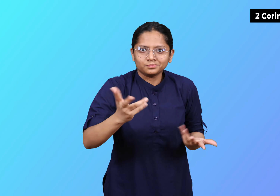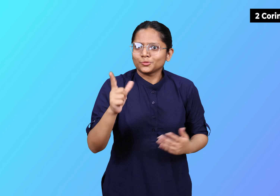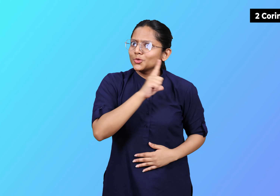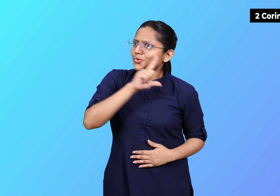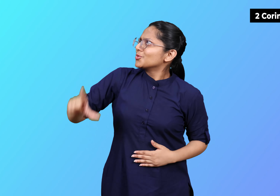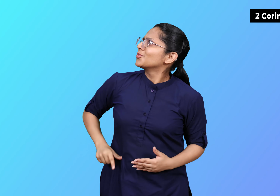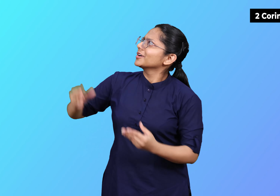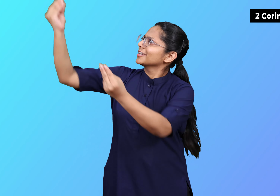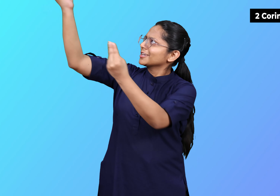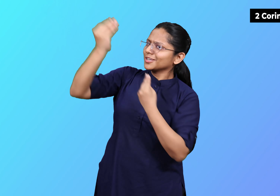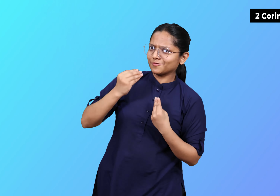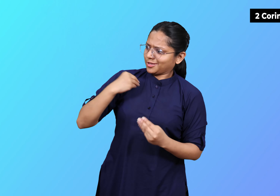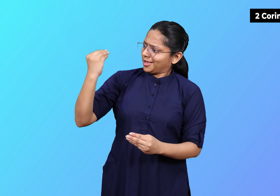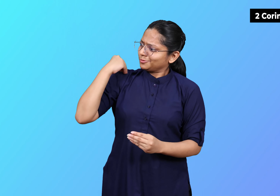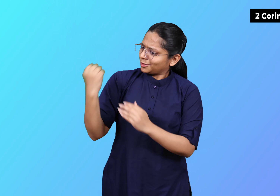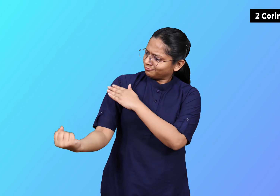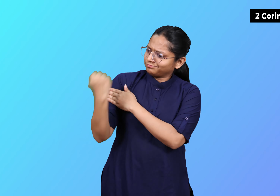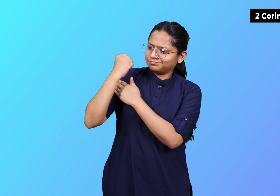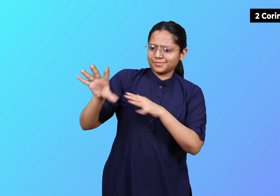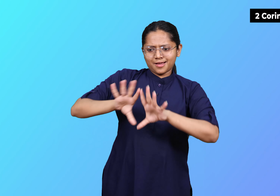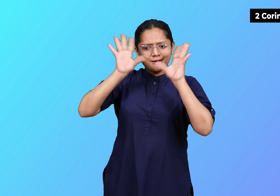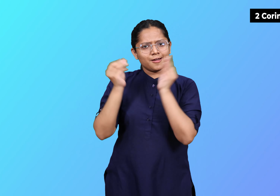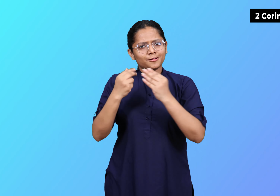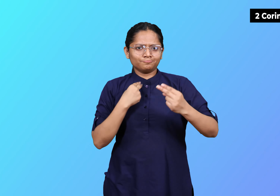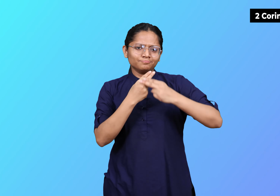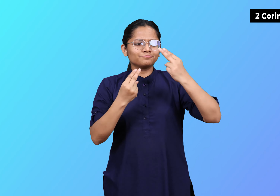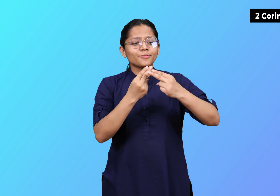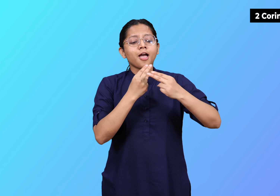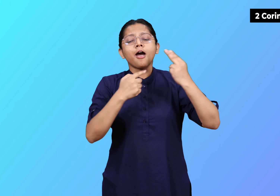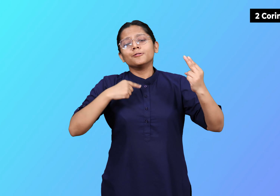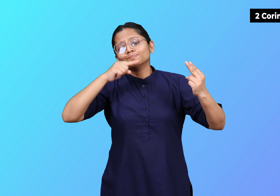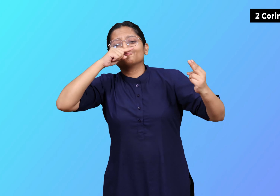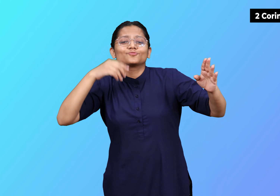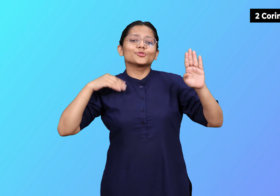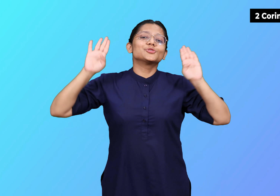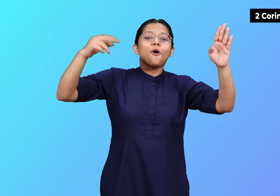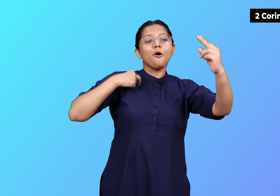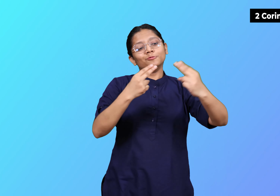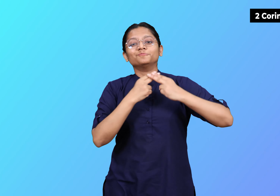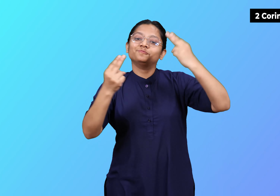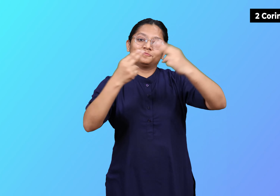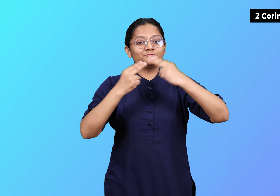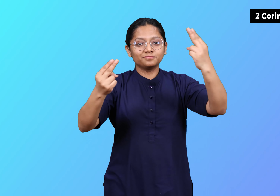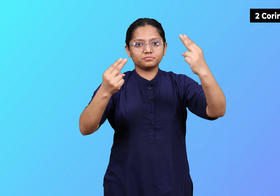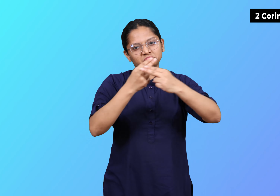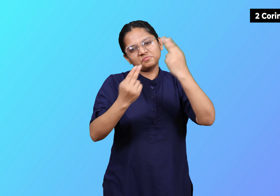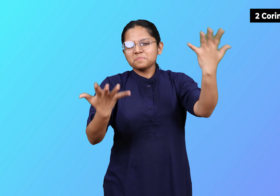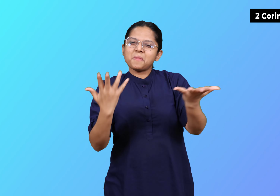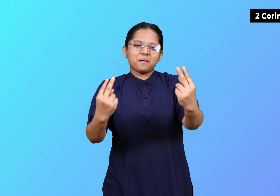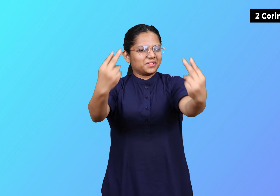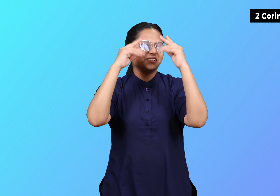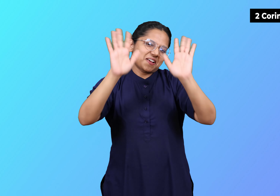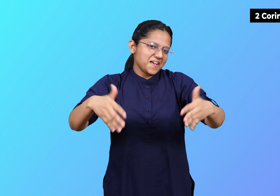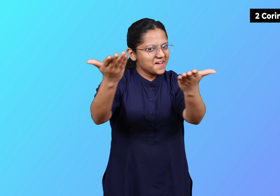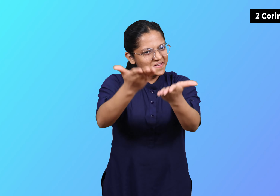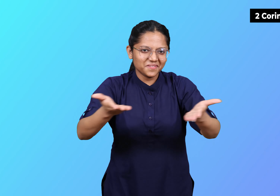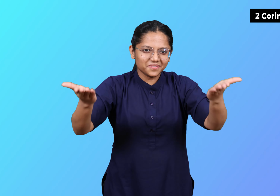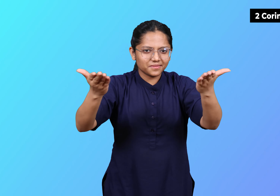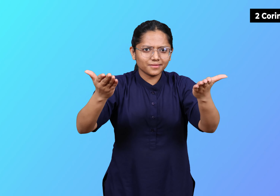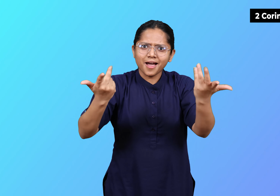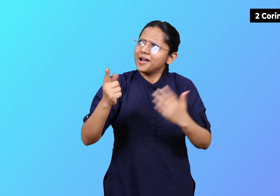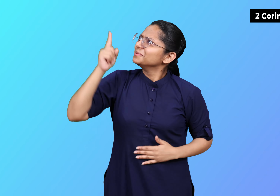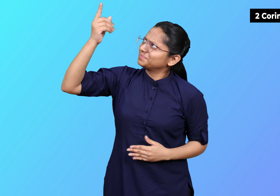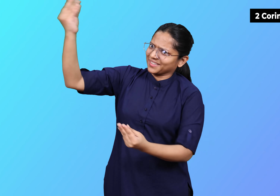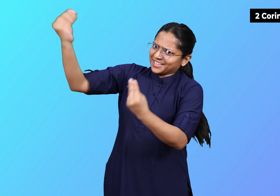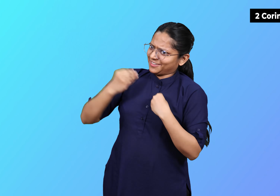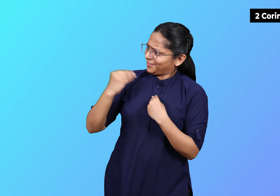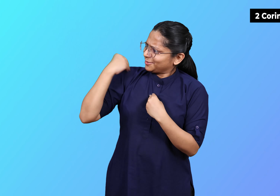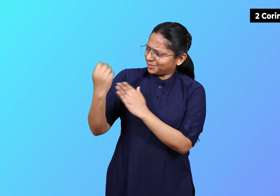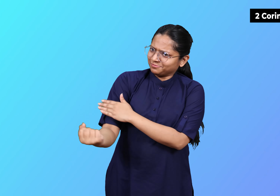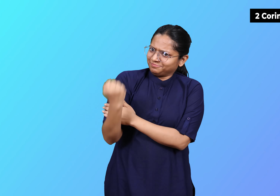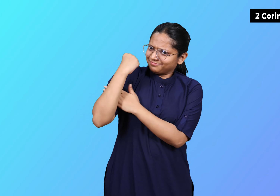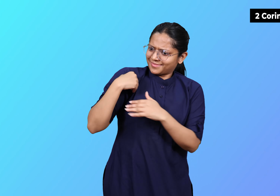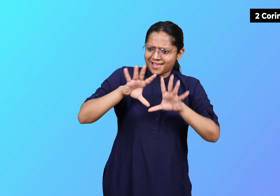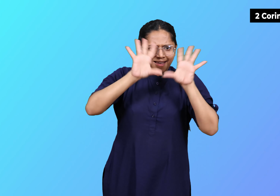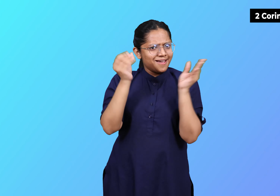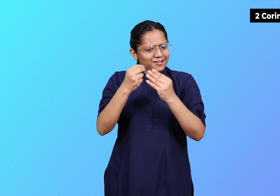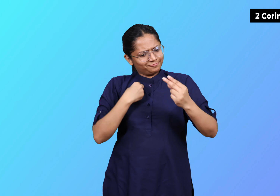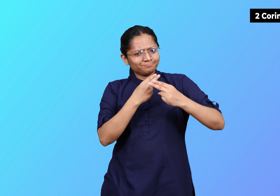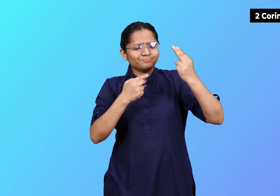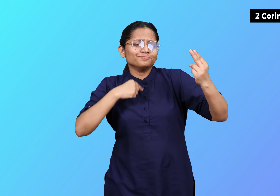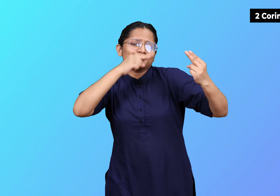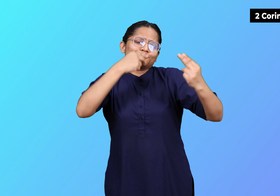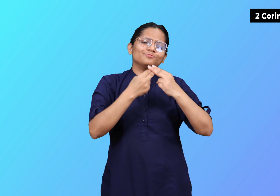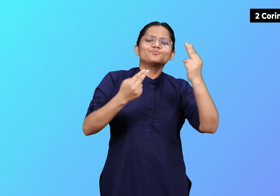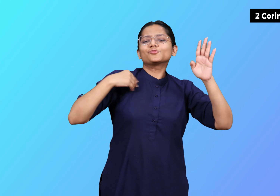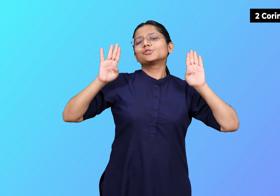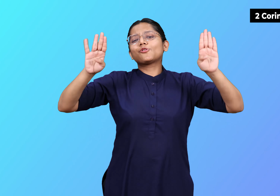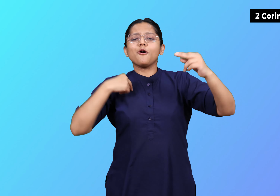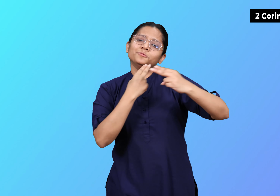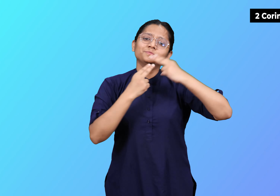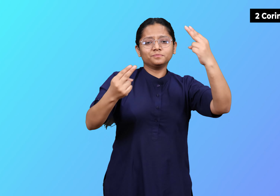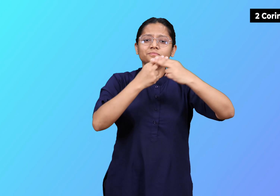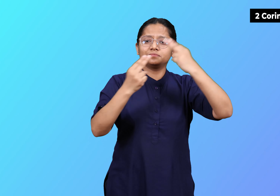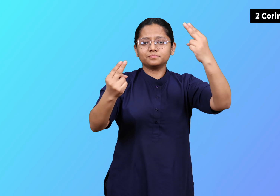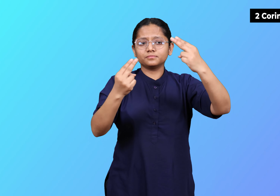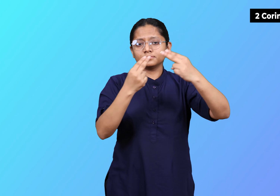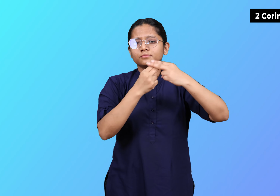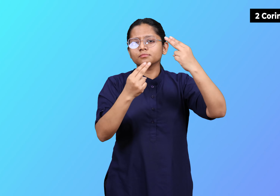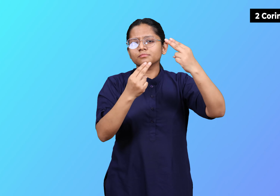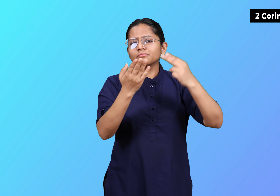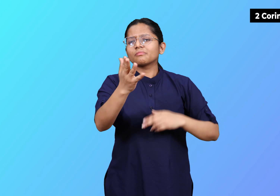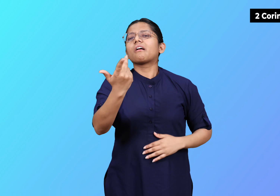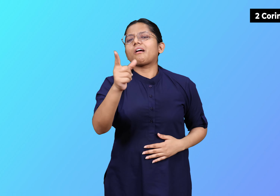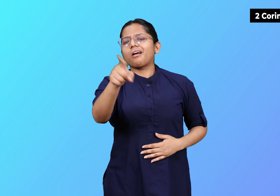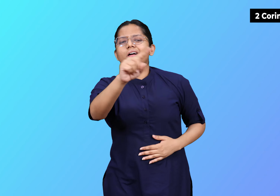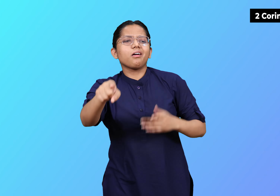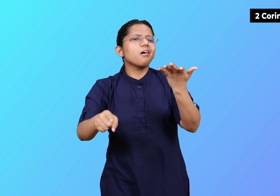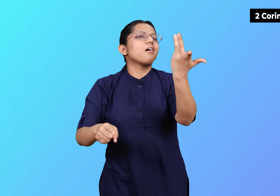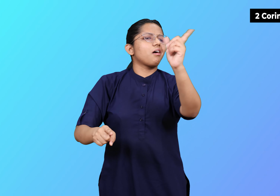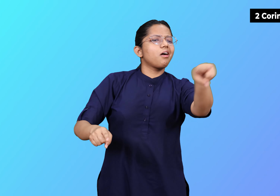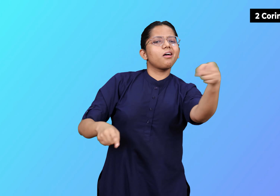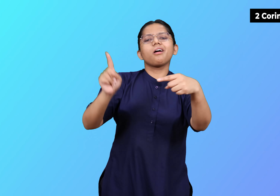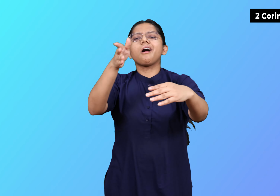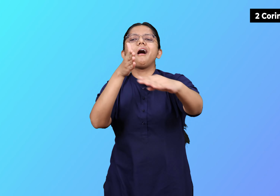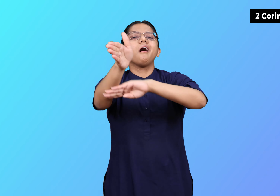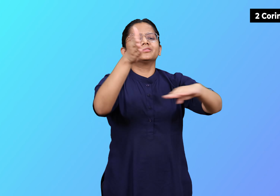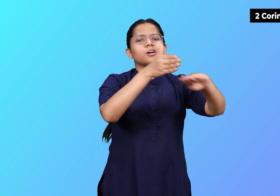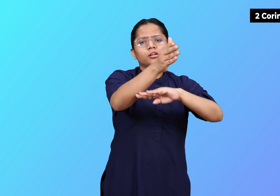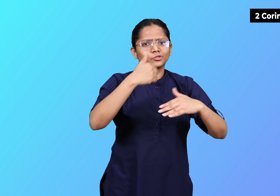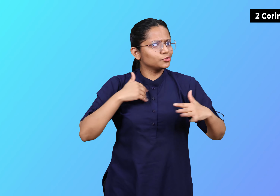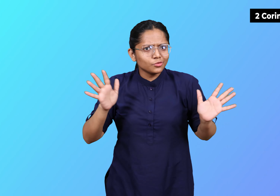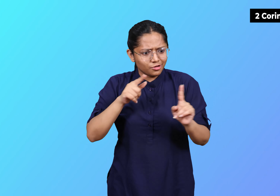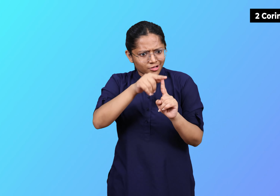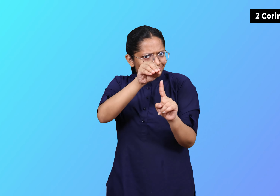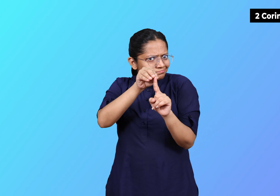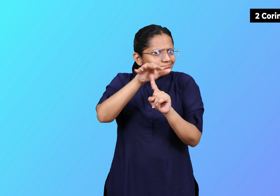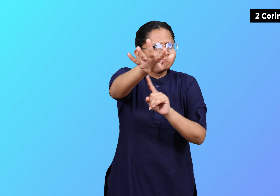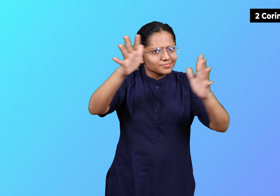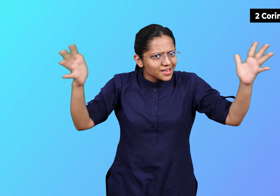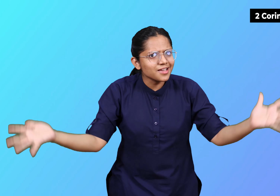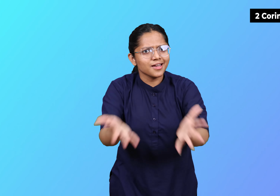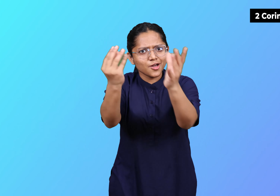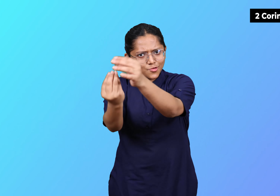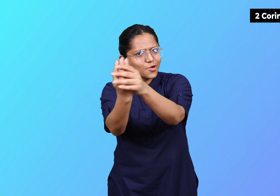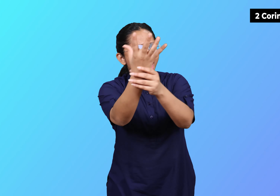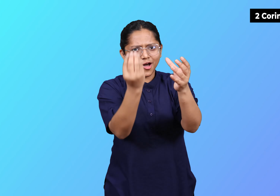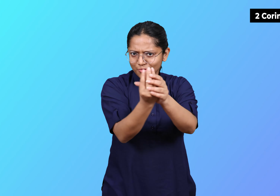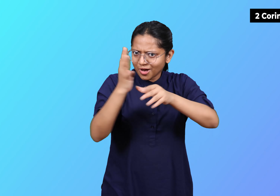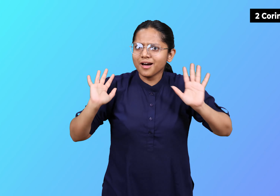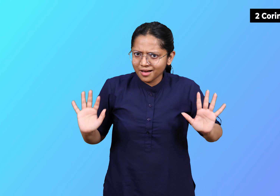It may seem as though we boast too much about the authority the Lord gave us. But he gave us this authority to strengthen you, not to hurt you.